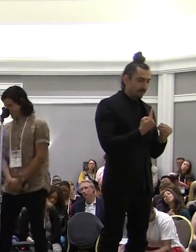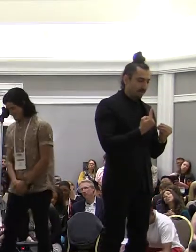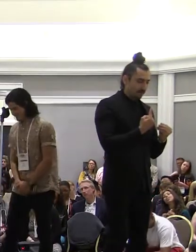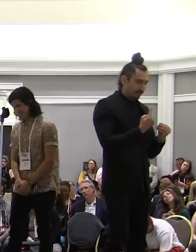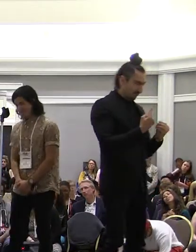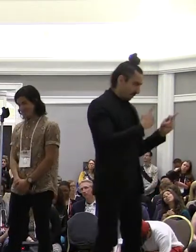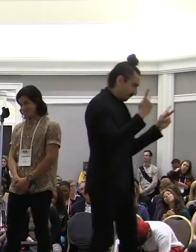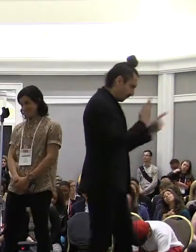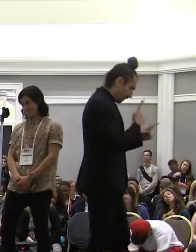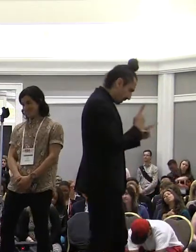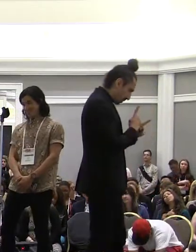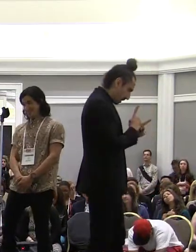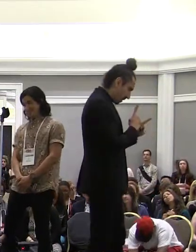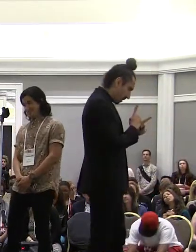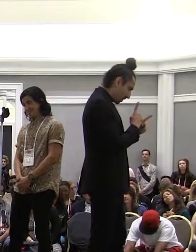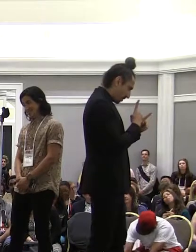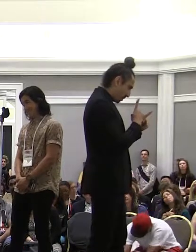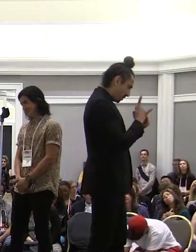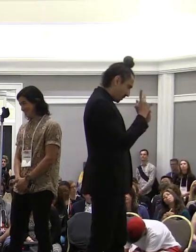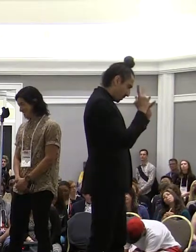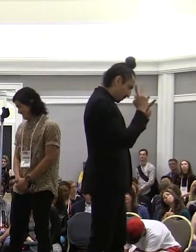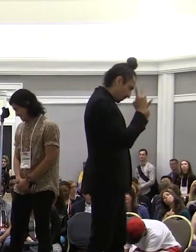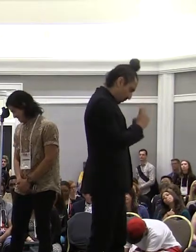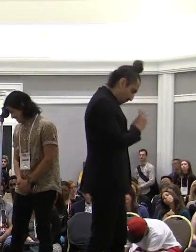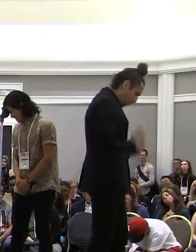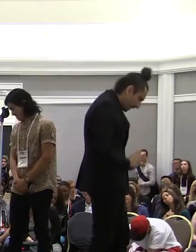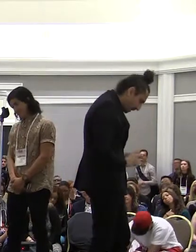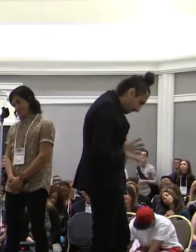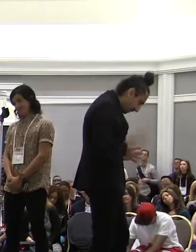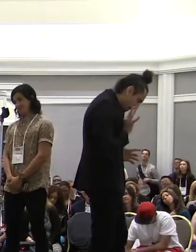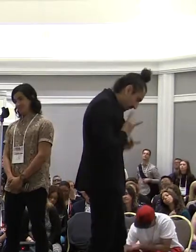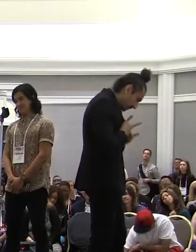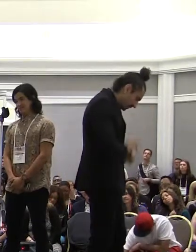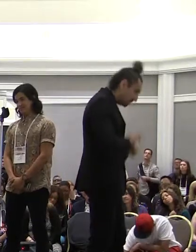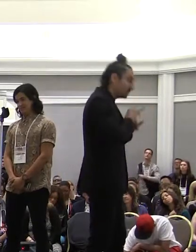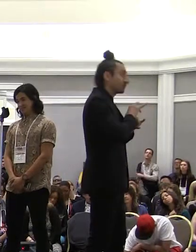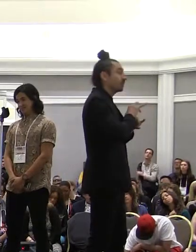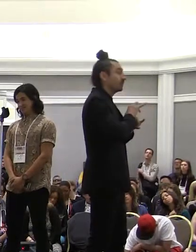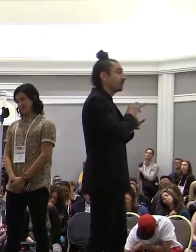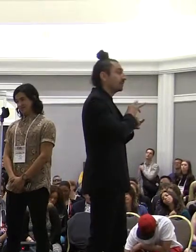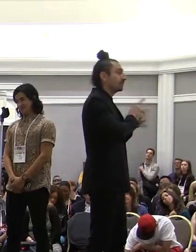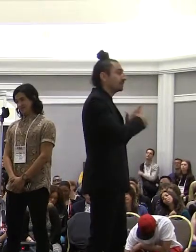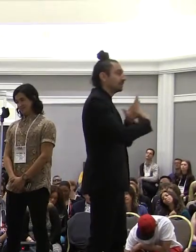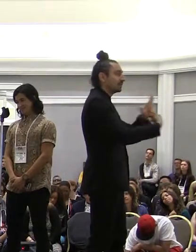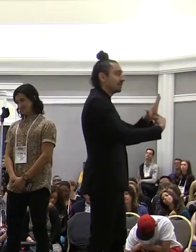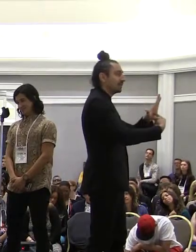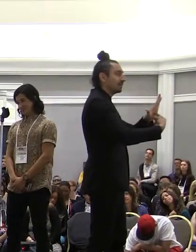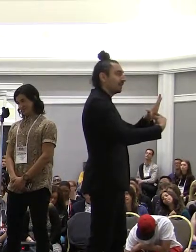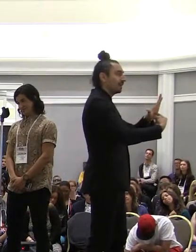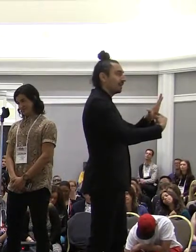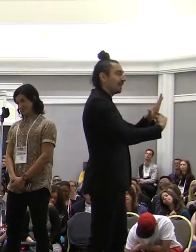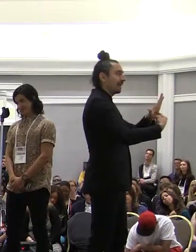to rediscover our interconnectedness, and break down the systems that would separate us.